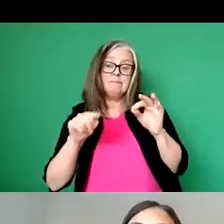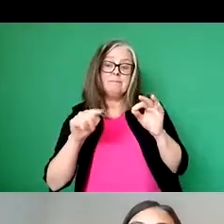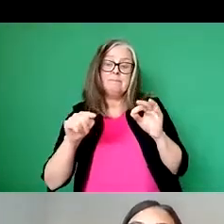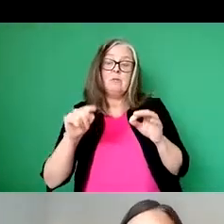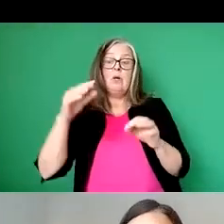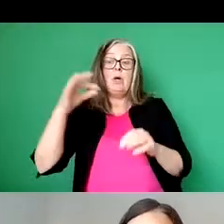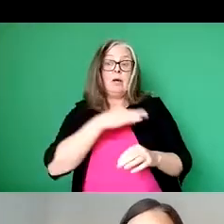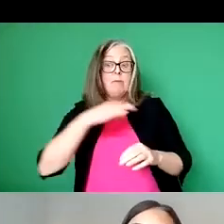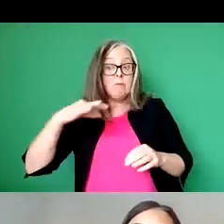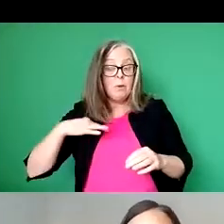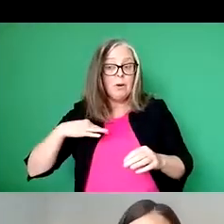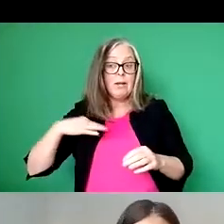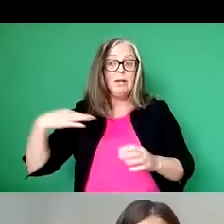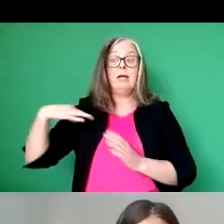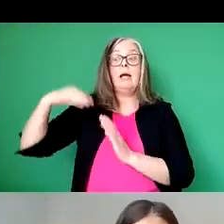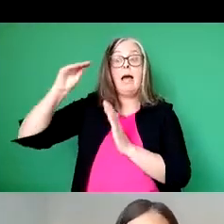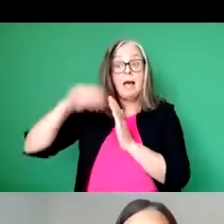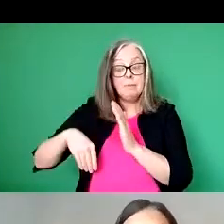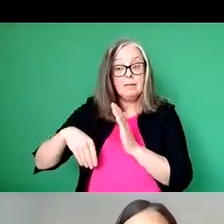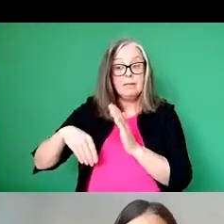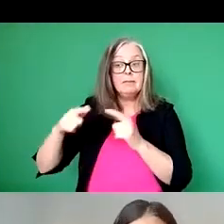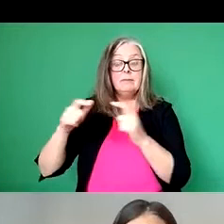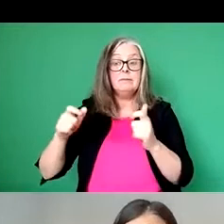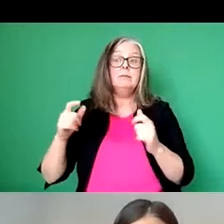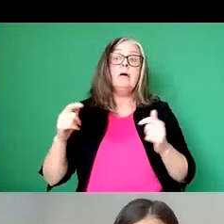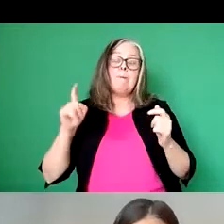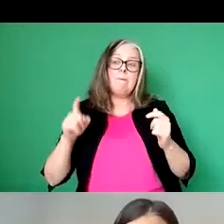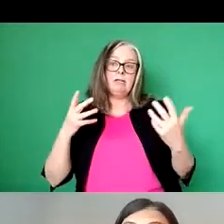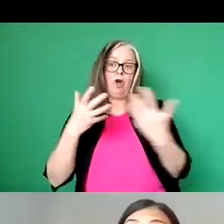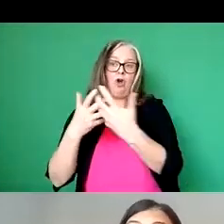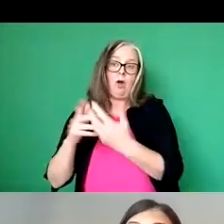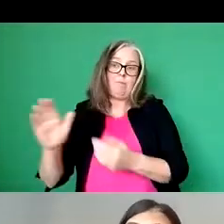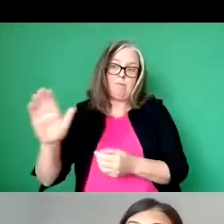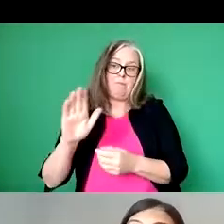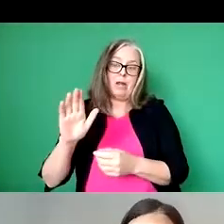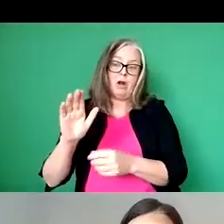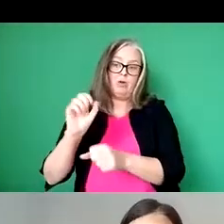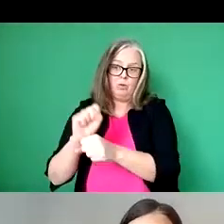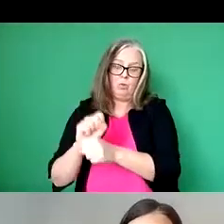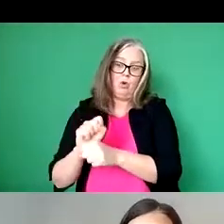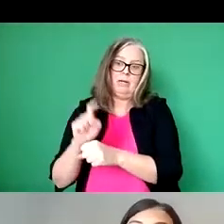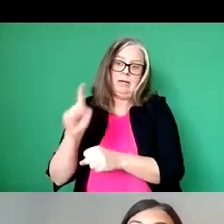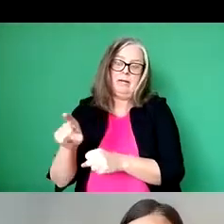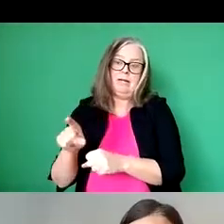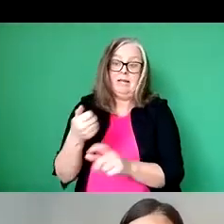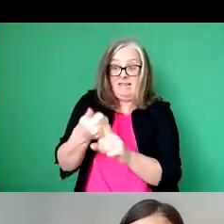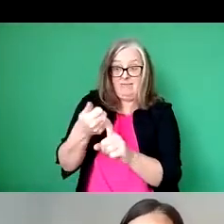be reasonably accommodated in all stages of work and that having a service animal may be